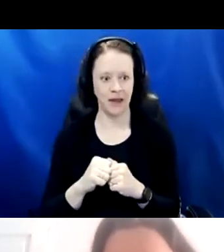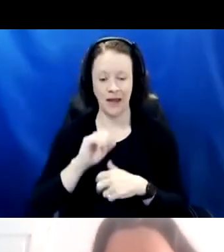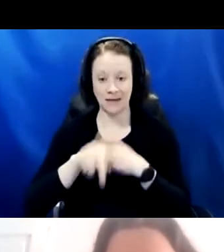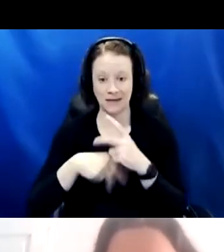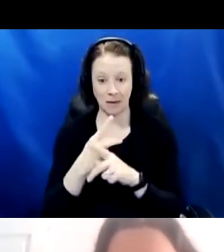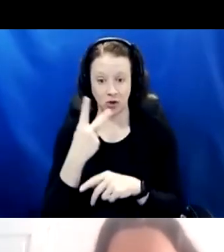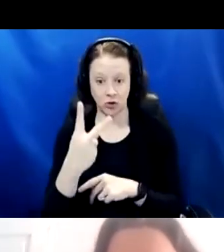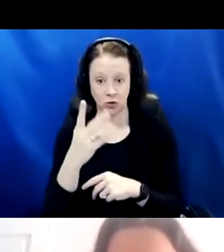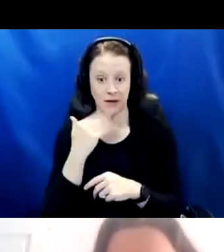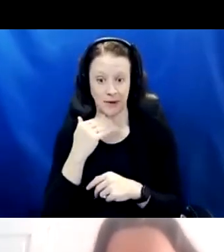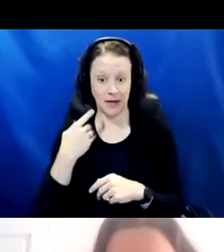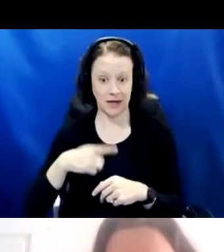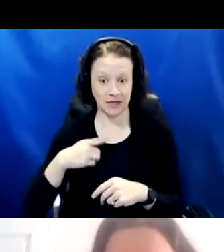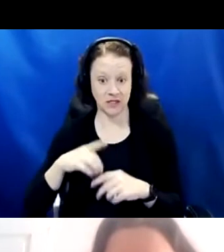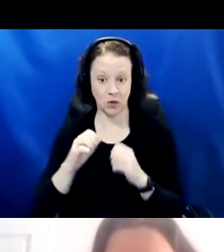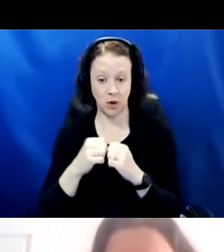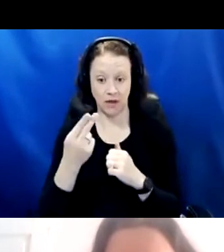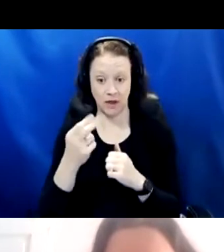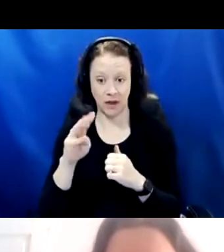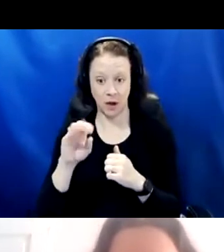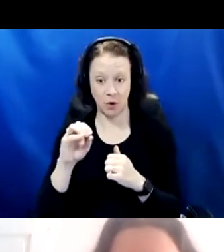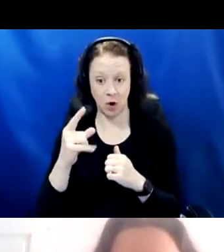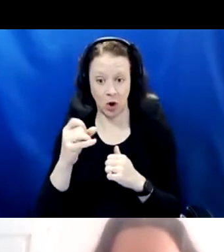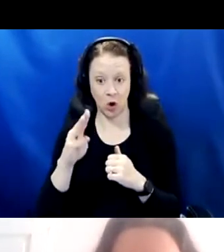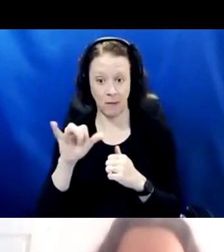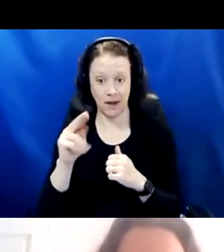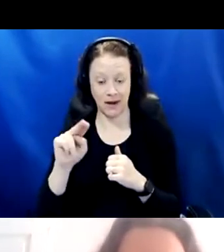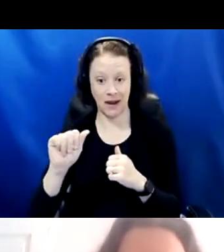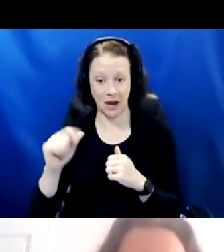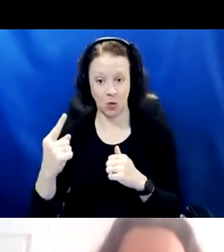with hemoglobin A1C level greater than 7.5%.